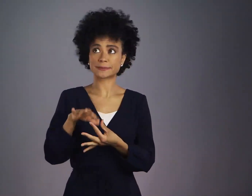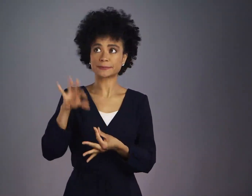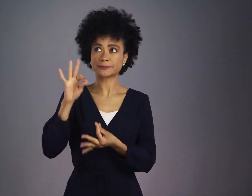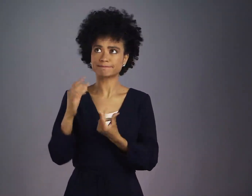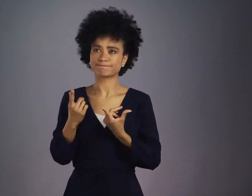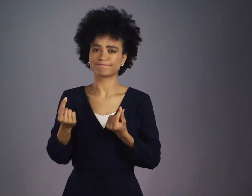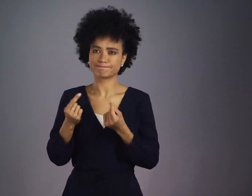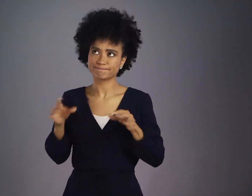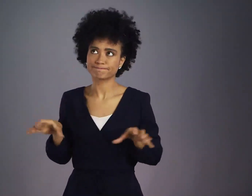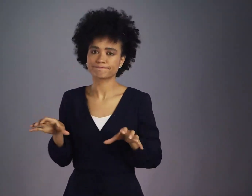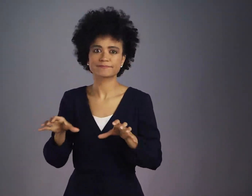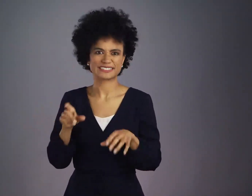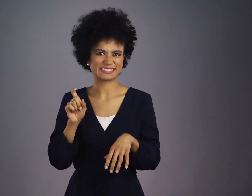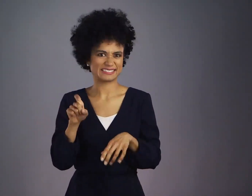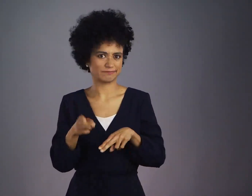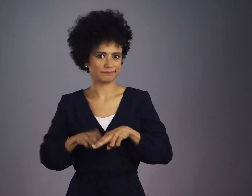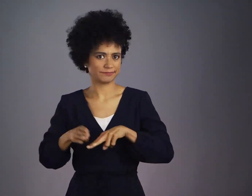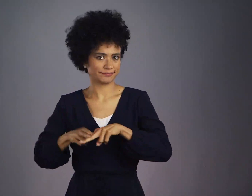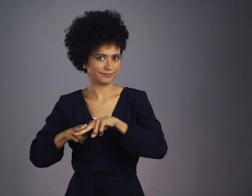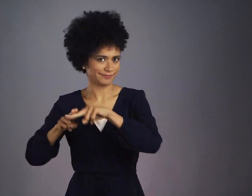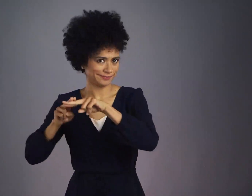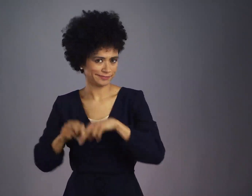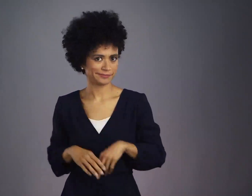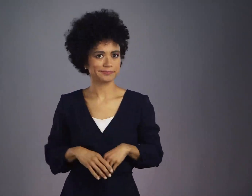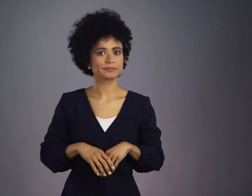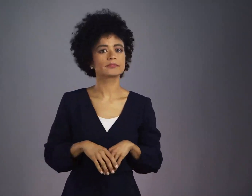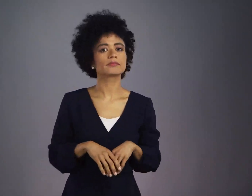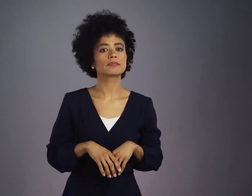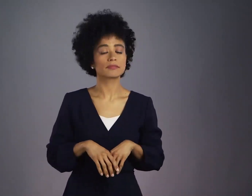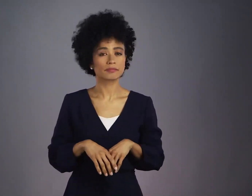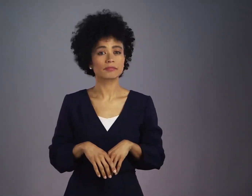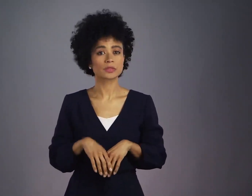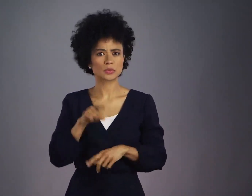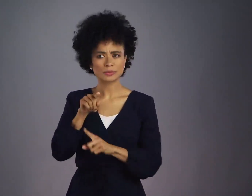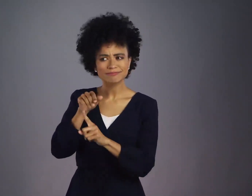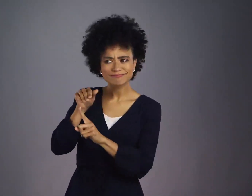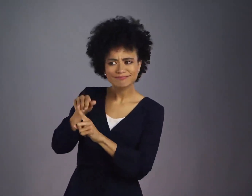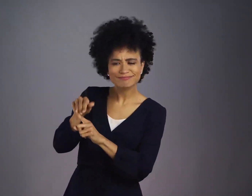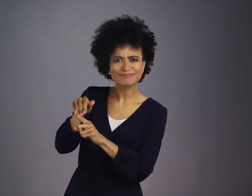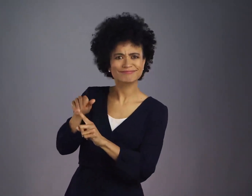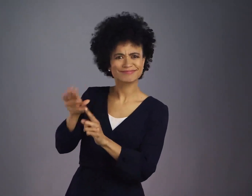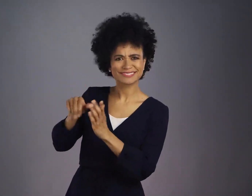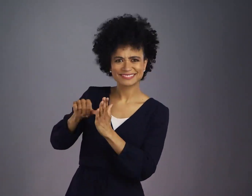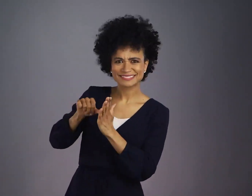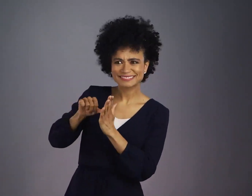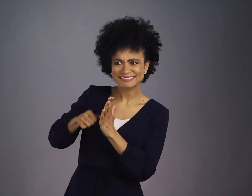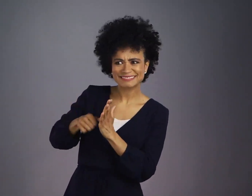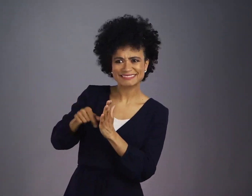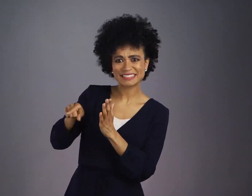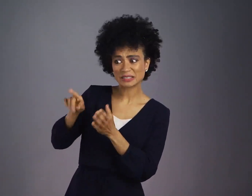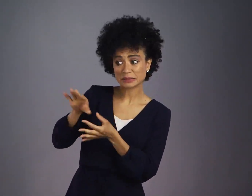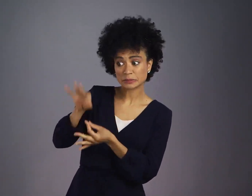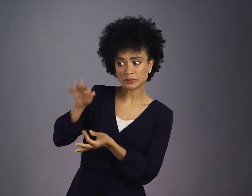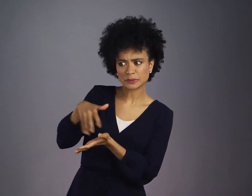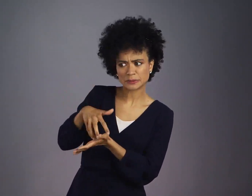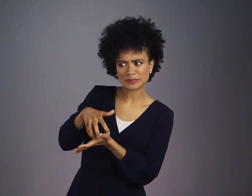it is by no means a bad thing in some cases. Your husband will see at once that he must redouble his spiritual activities